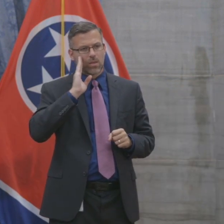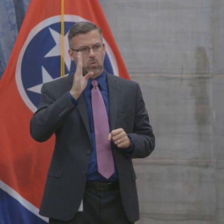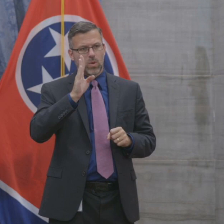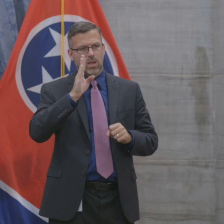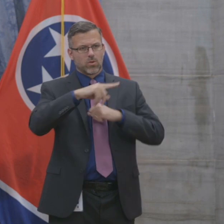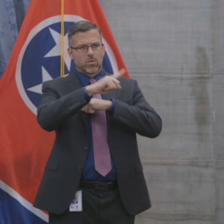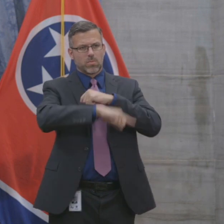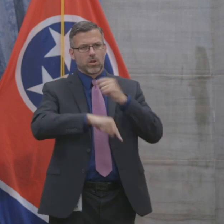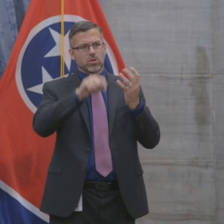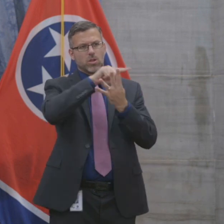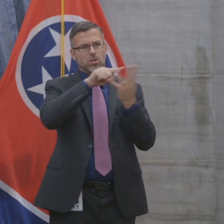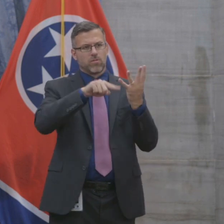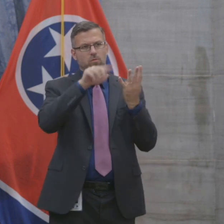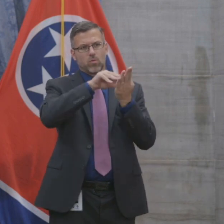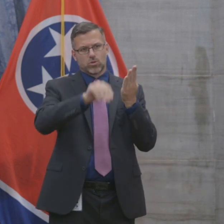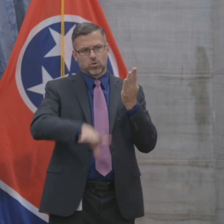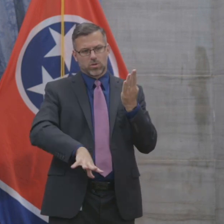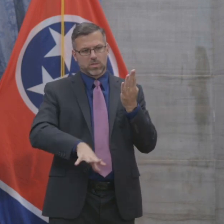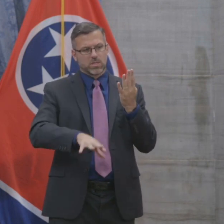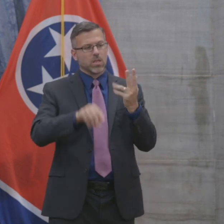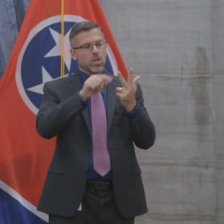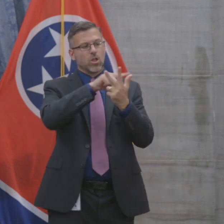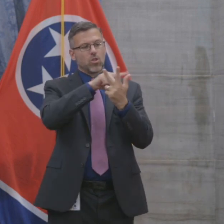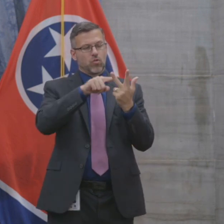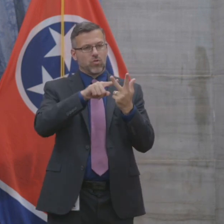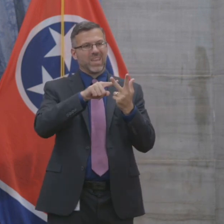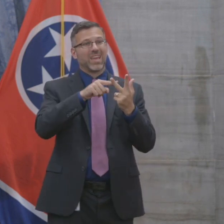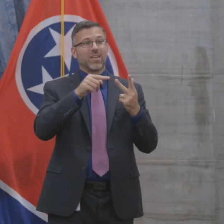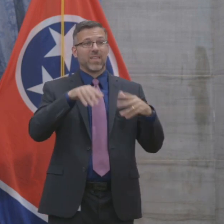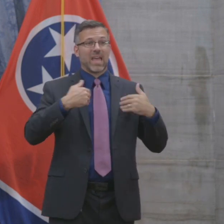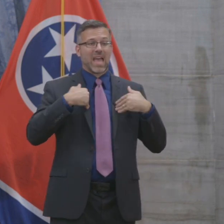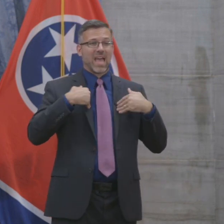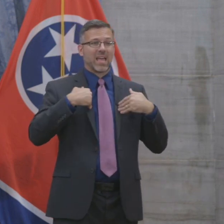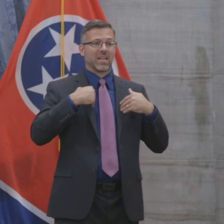child, and so we respect that as well. And so if the school